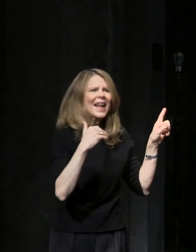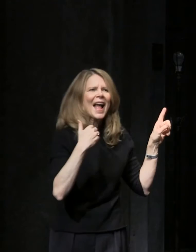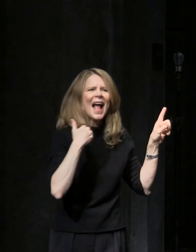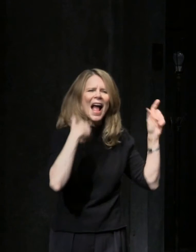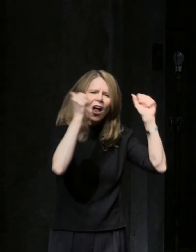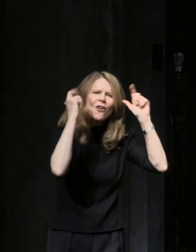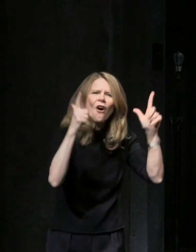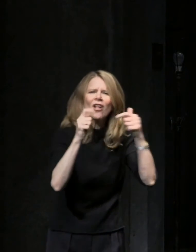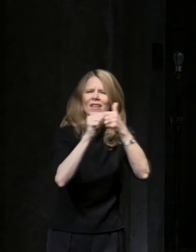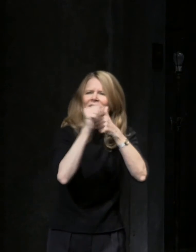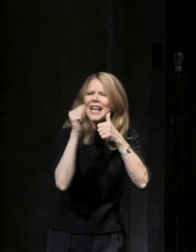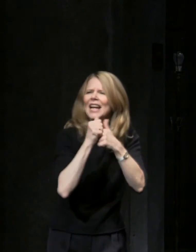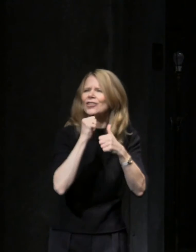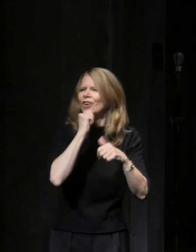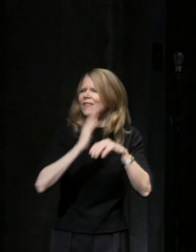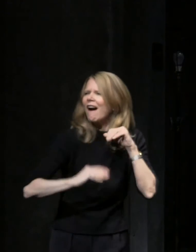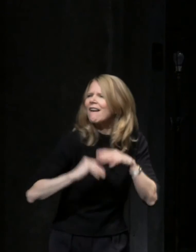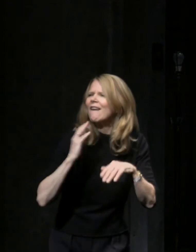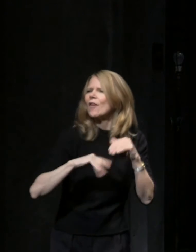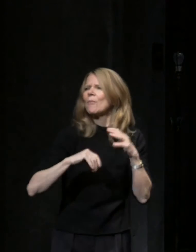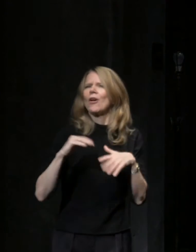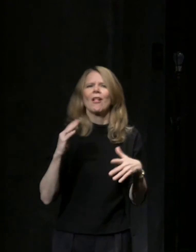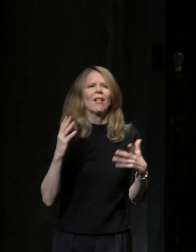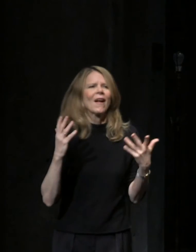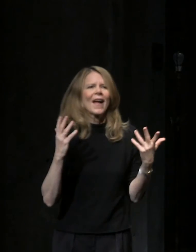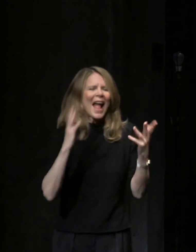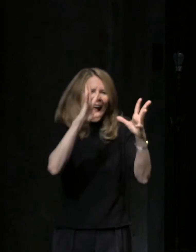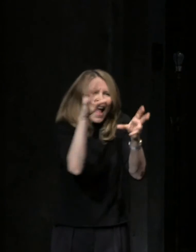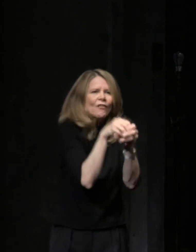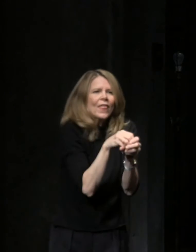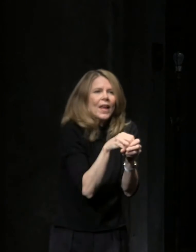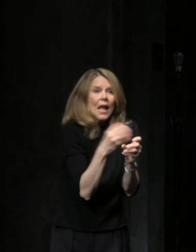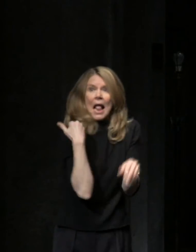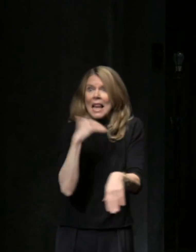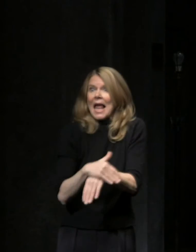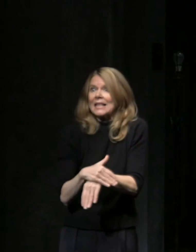night was, for us, for me, an encounter with a different form of sacred. Maybe not the